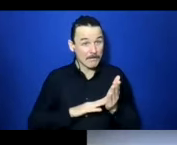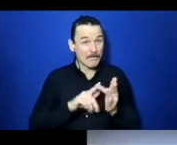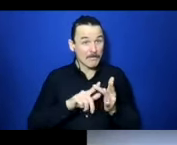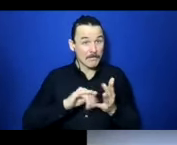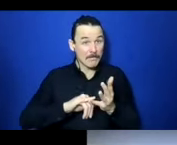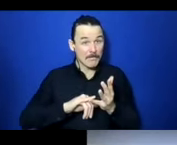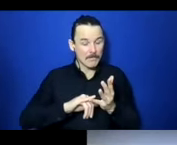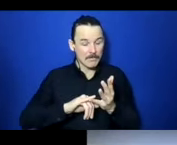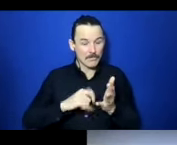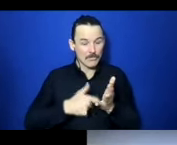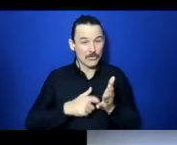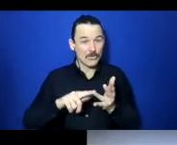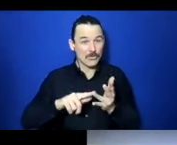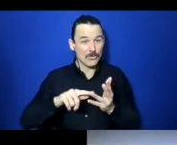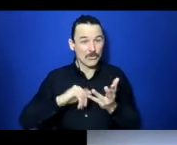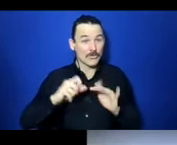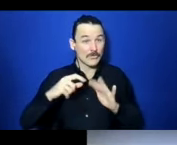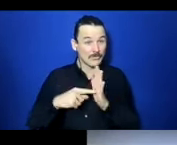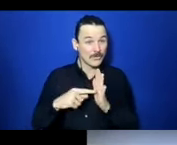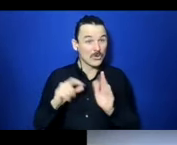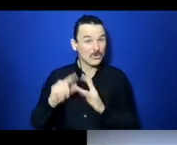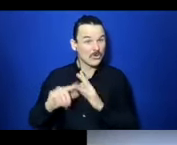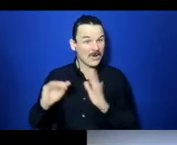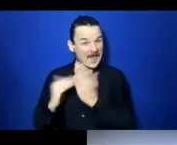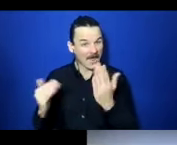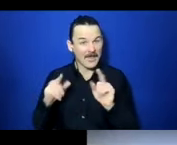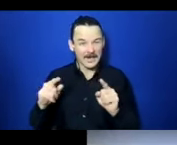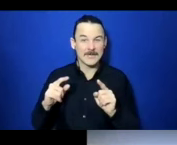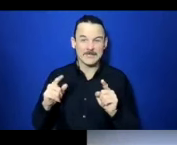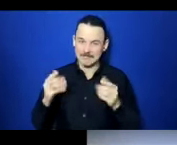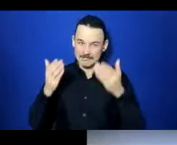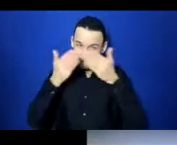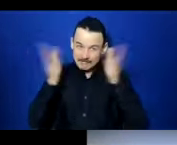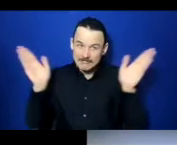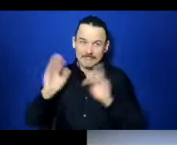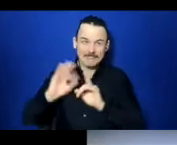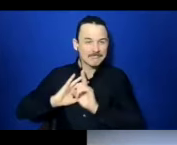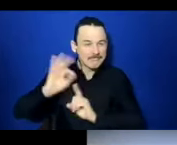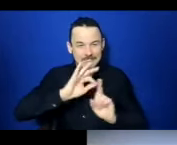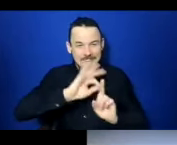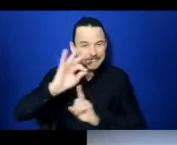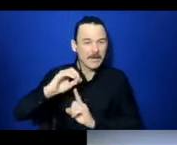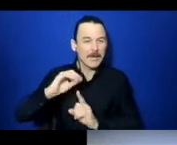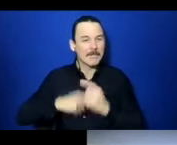there are companies that are stepping up to that challenge, there's leadership you know